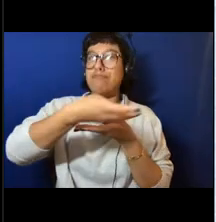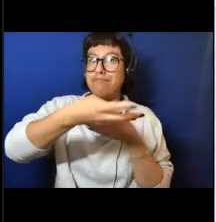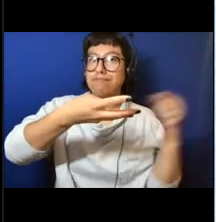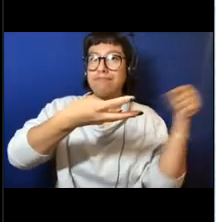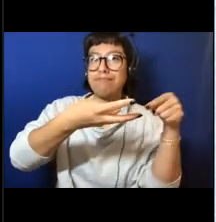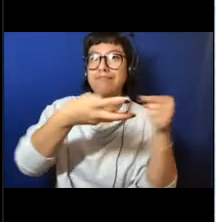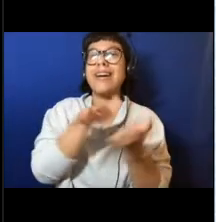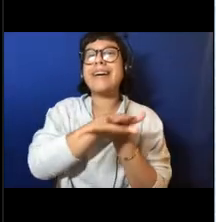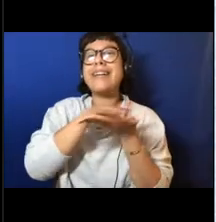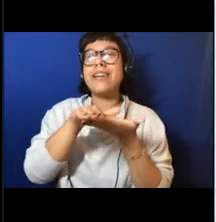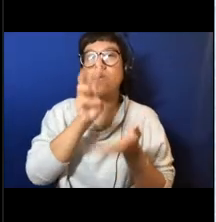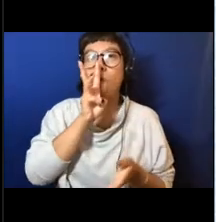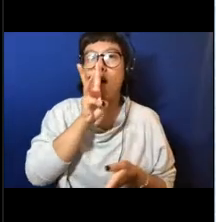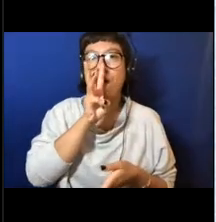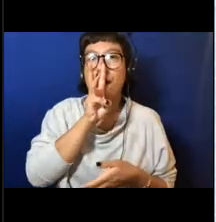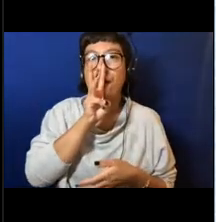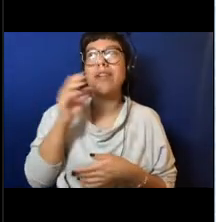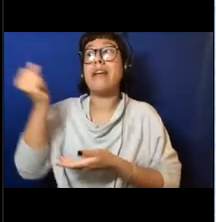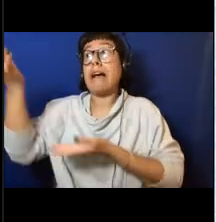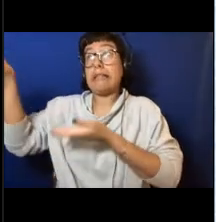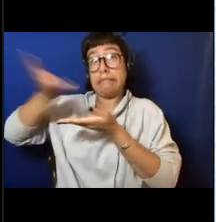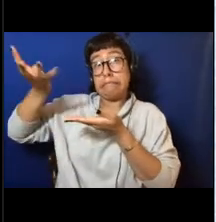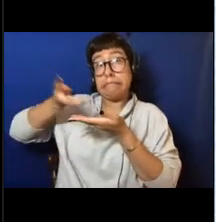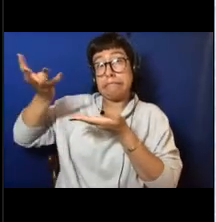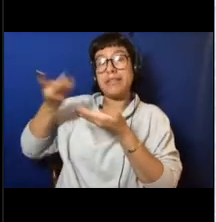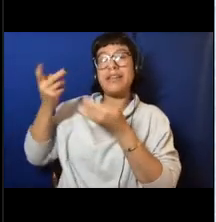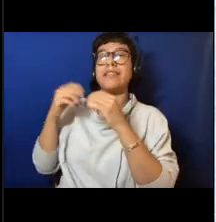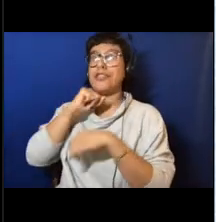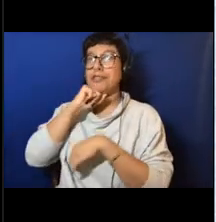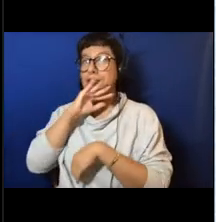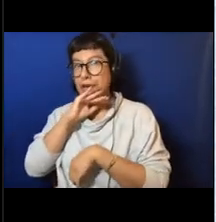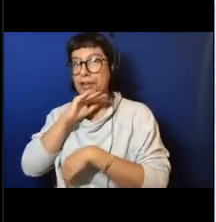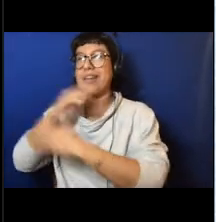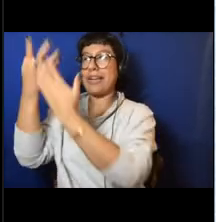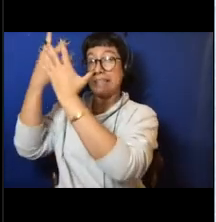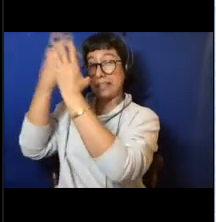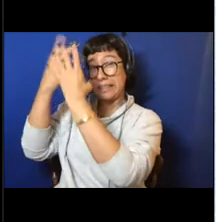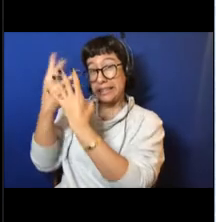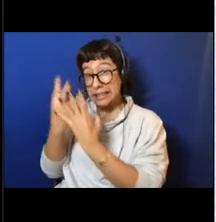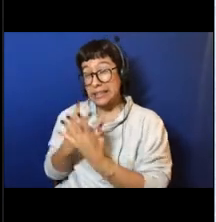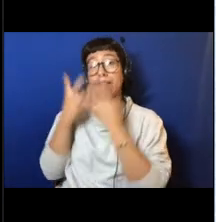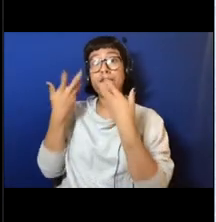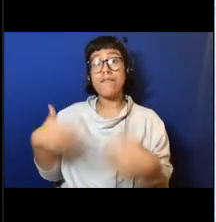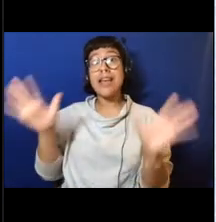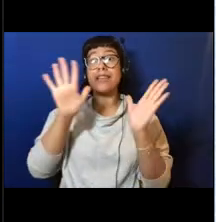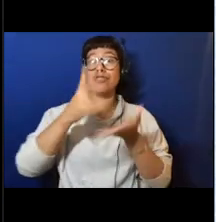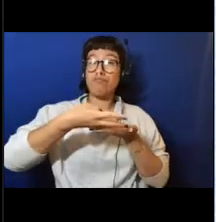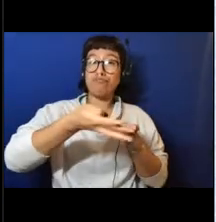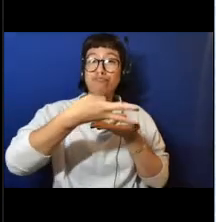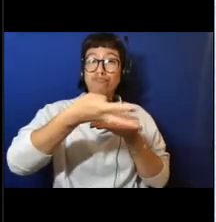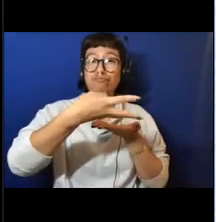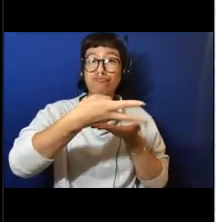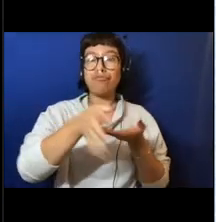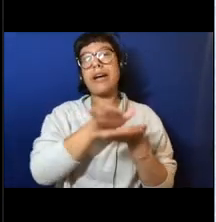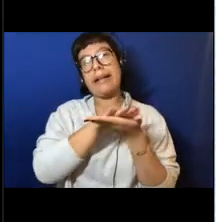those little algae particles. In that way, they're somewhat similar to vacuum cleaners. But yeah, it's very important to remember,